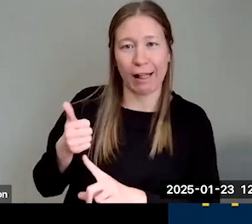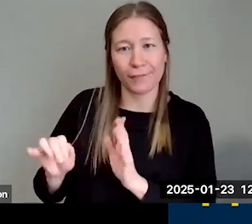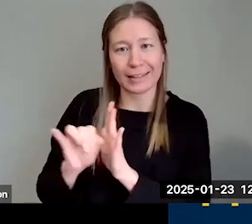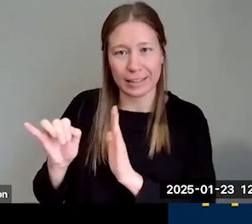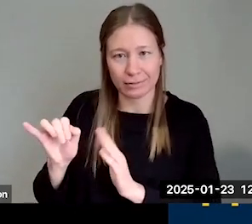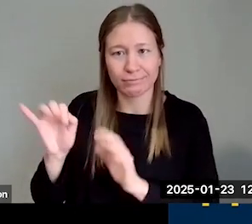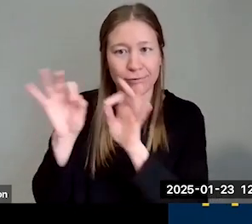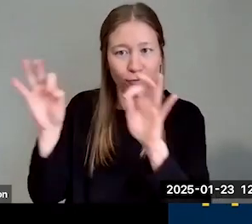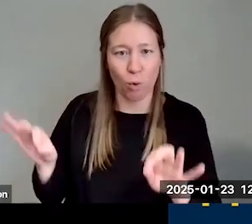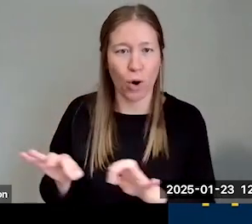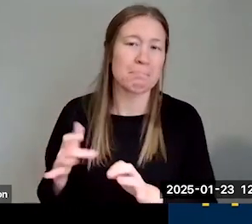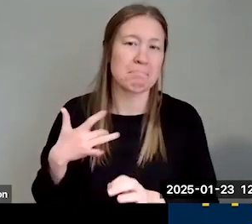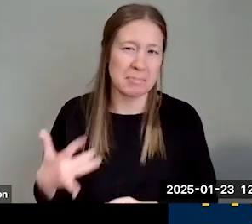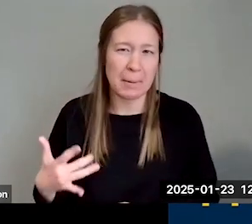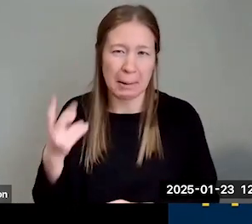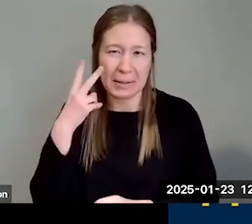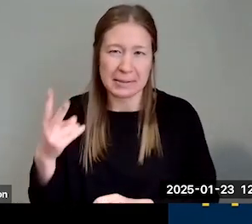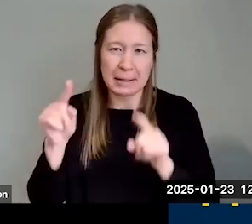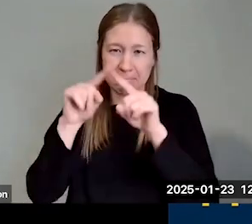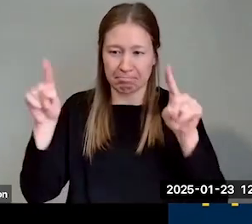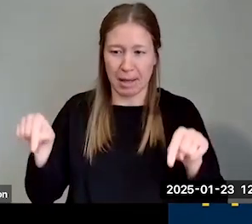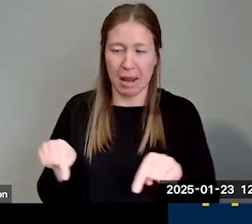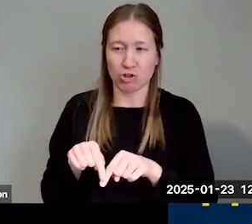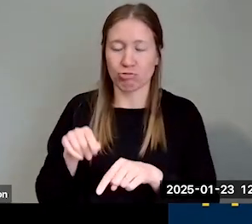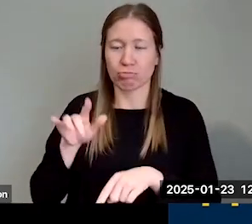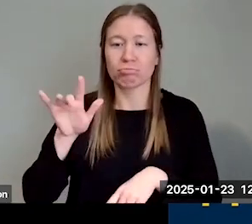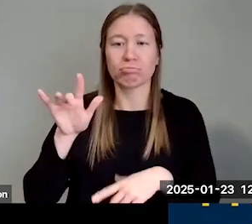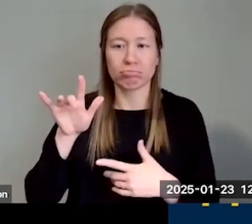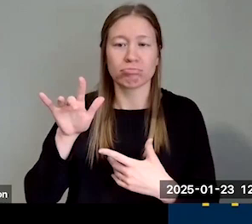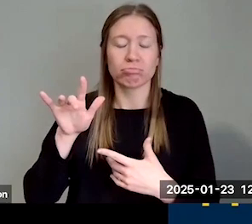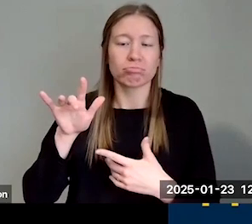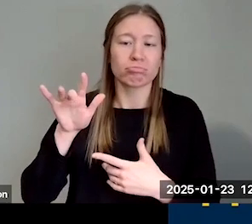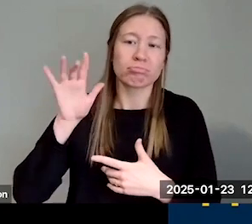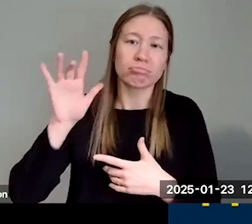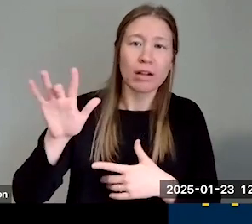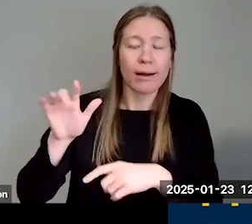when you go in through Wolverine Access. You would then click on employee self-service,